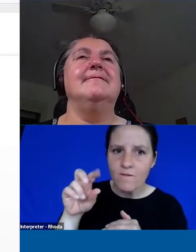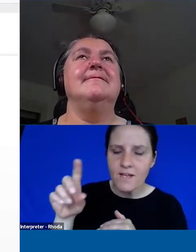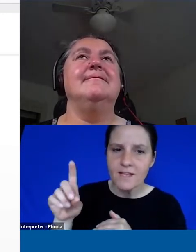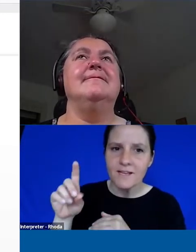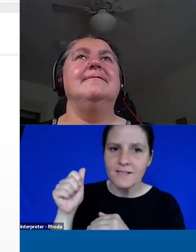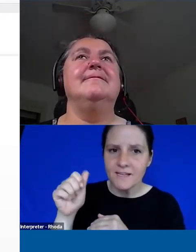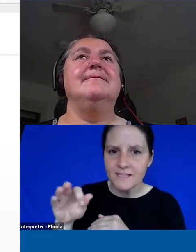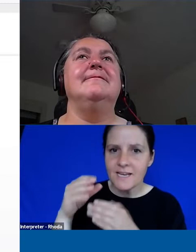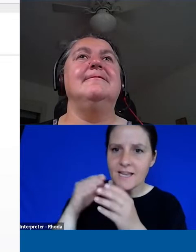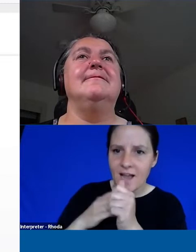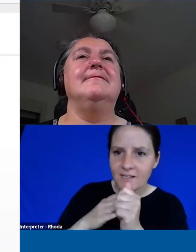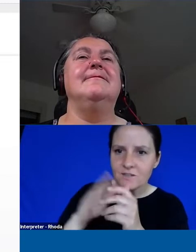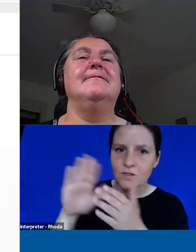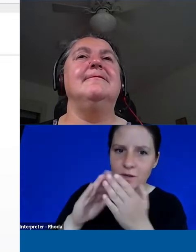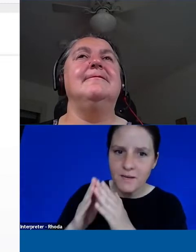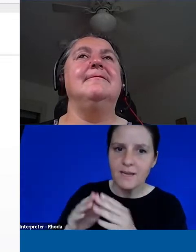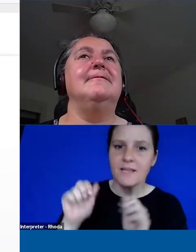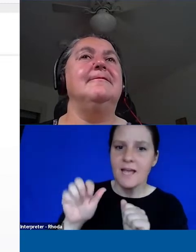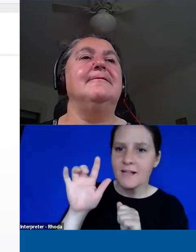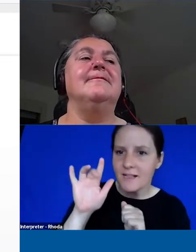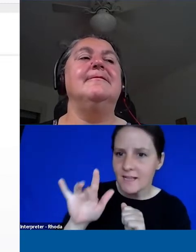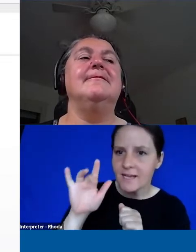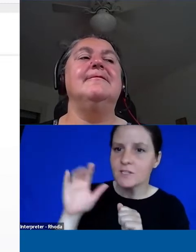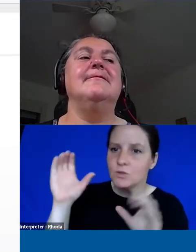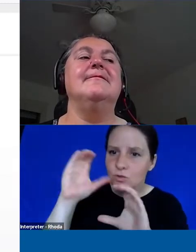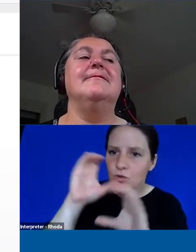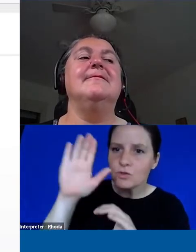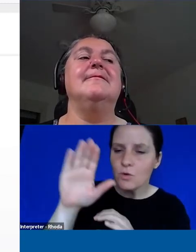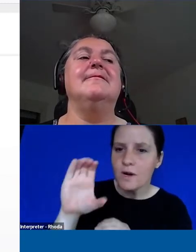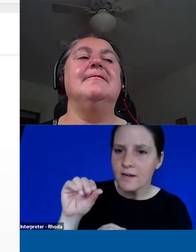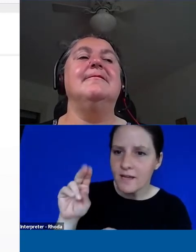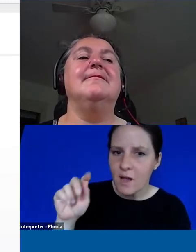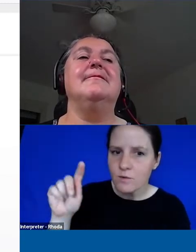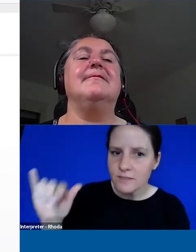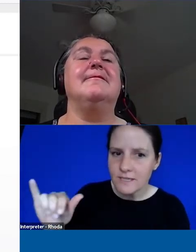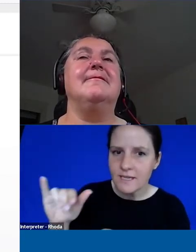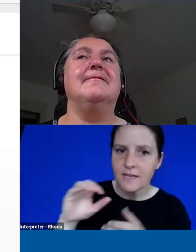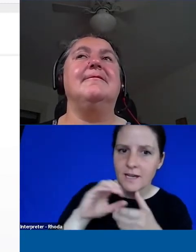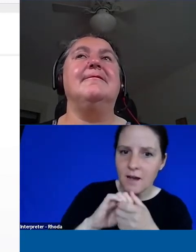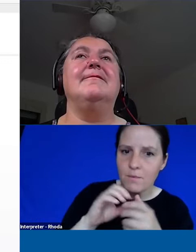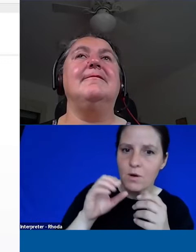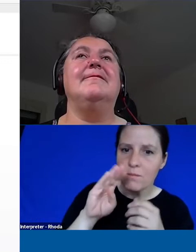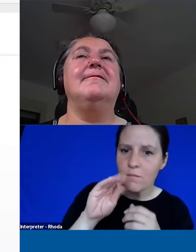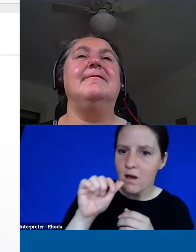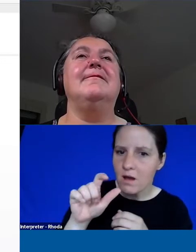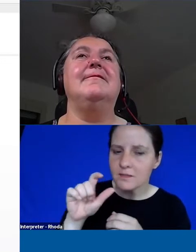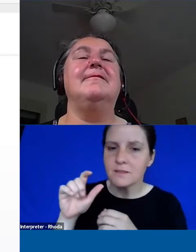Clickable search for your county to find COVID 19 guidance for your community. Combo box collapsed has autocomplete editable search for your county.